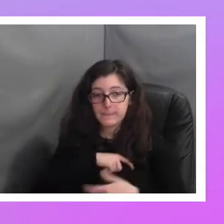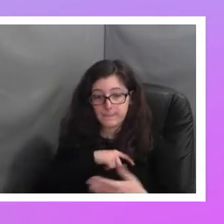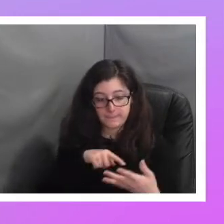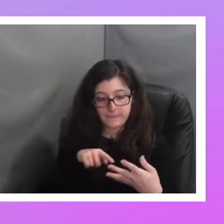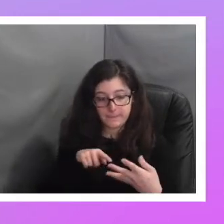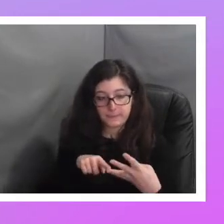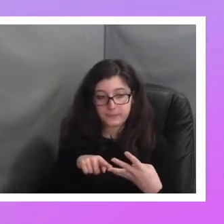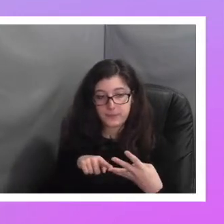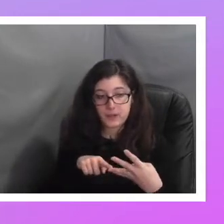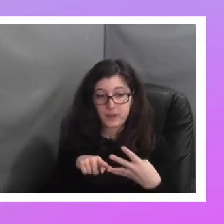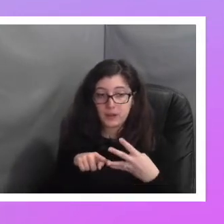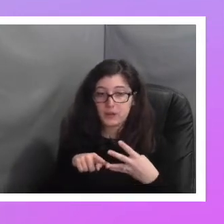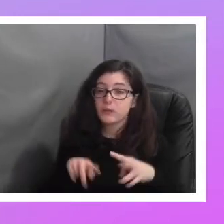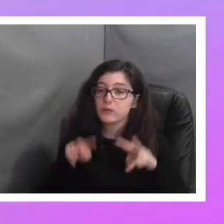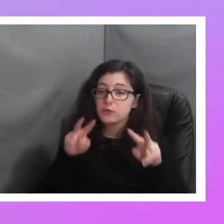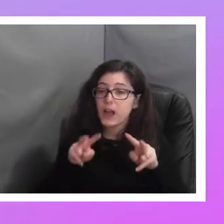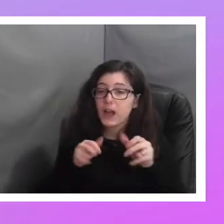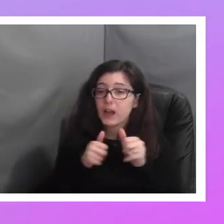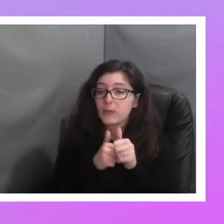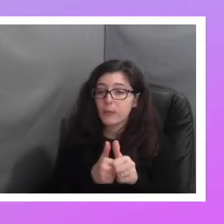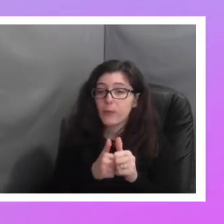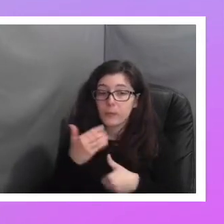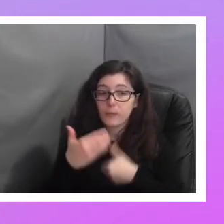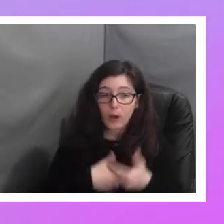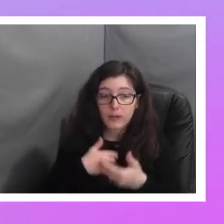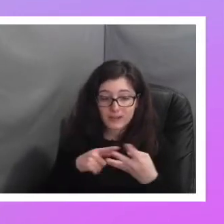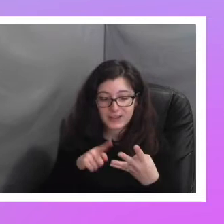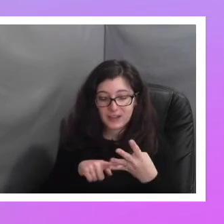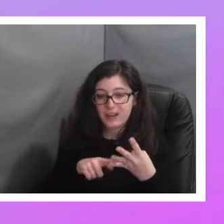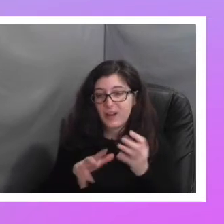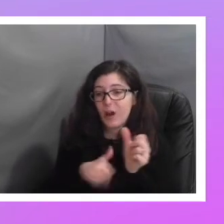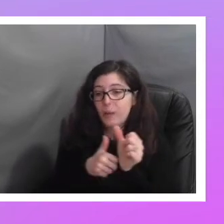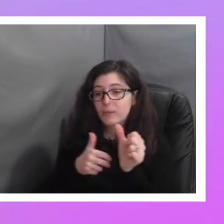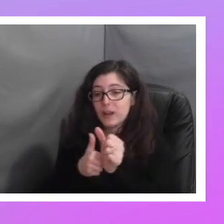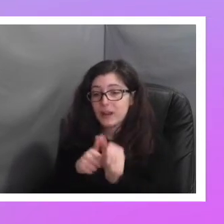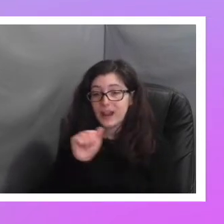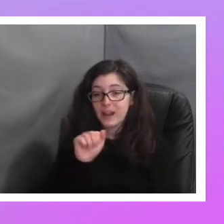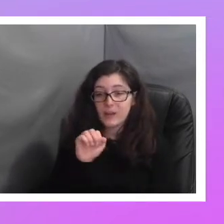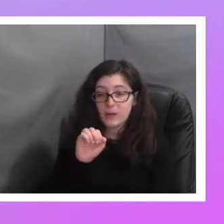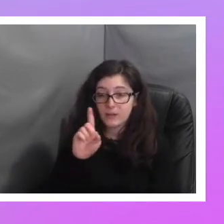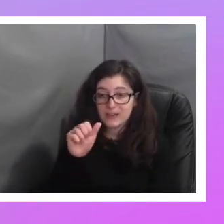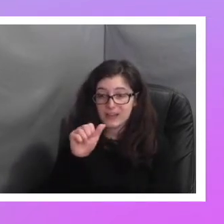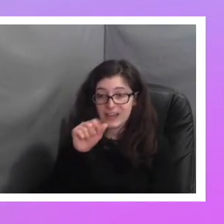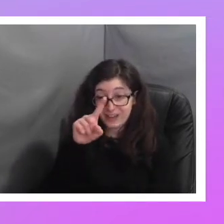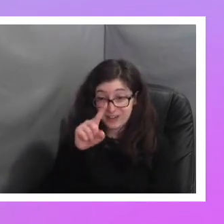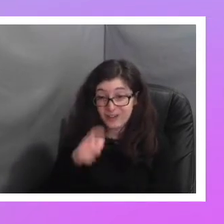and then update your progress. Now, AODA requires that every five years,